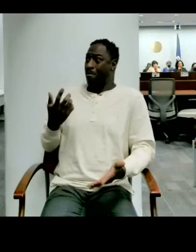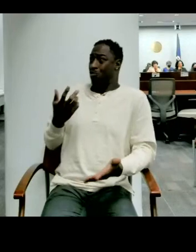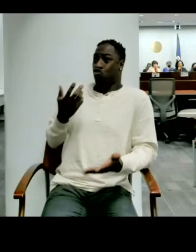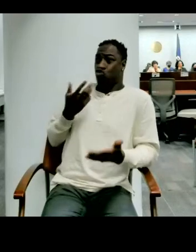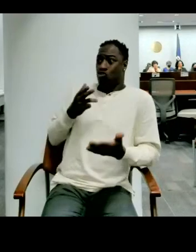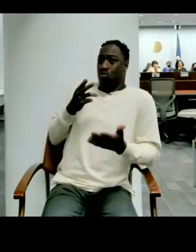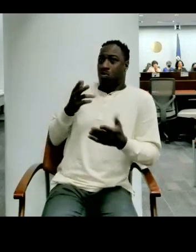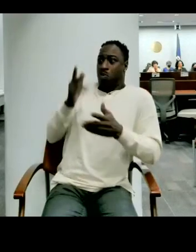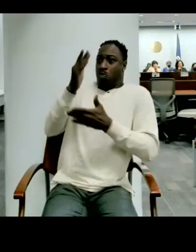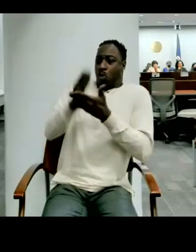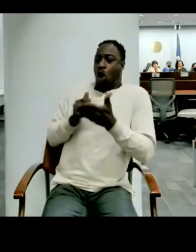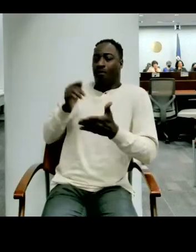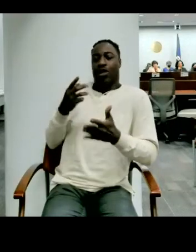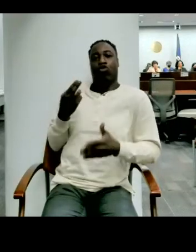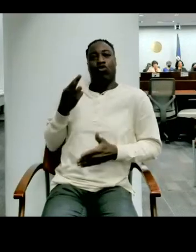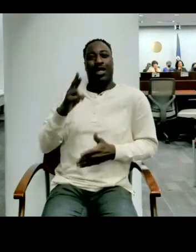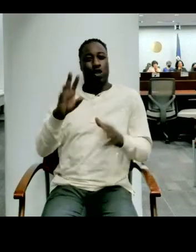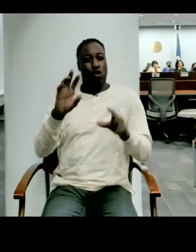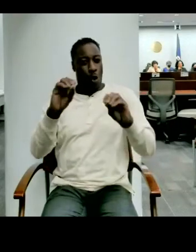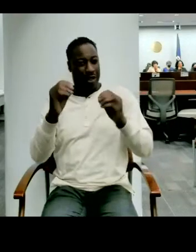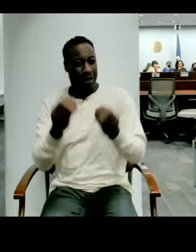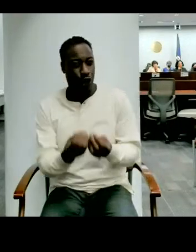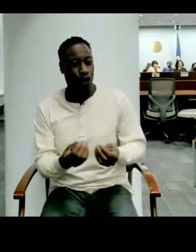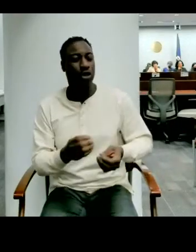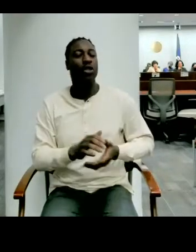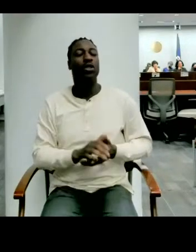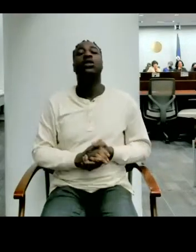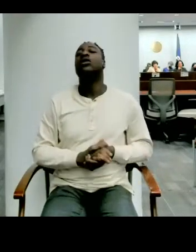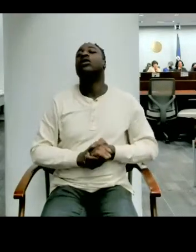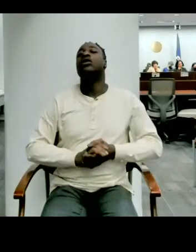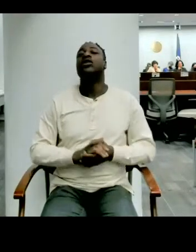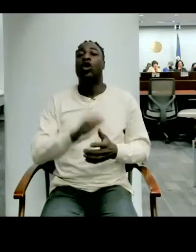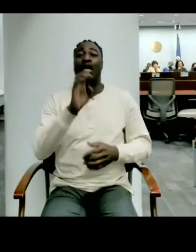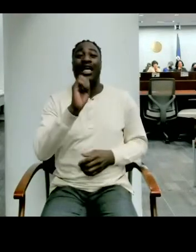On that point, the EEOC guidance is very helpful um you are not required to get,